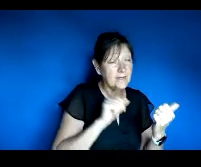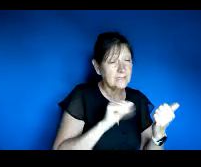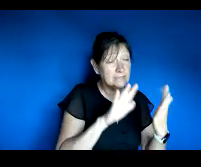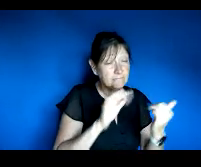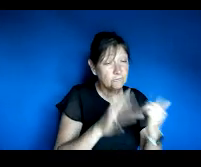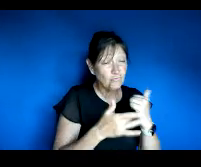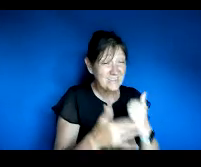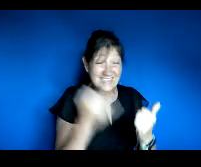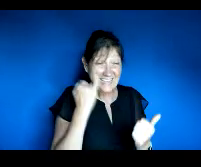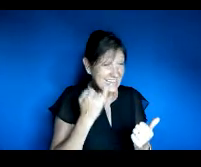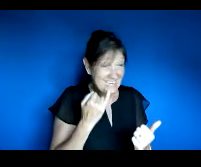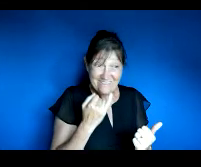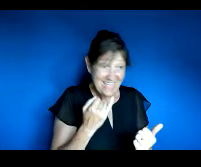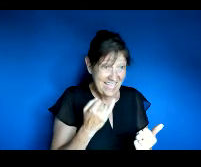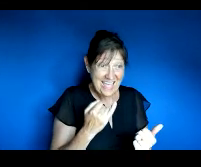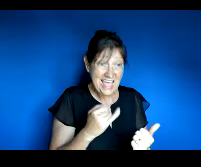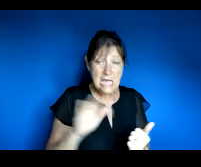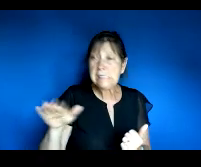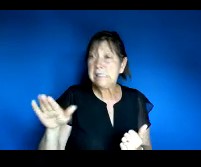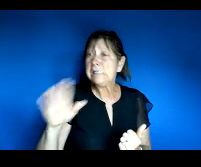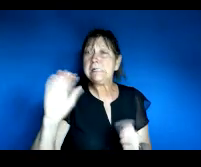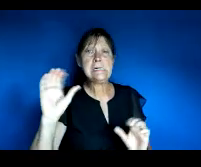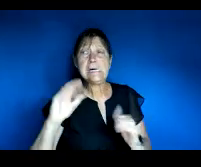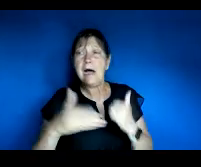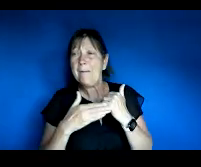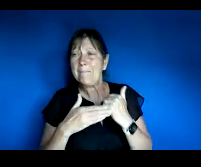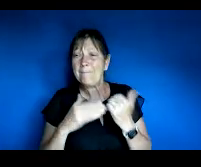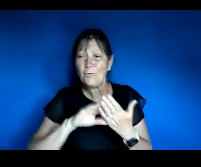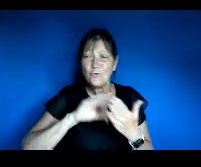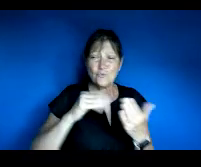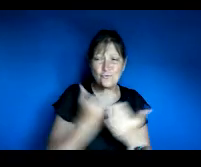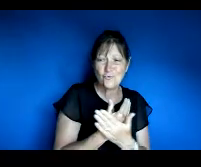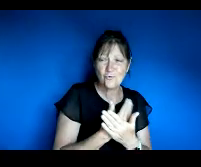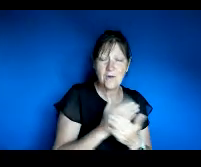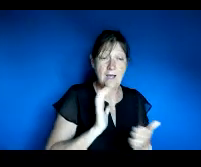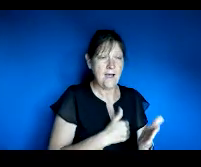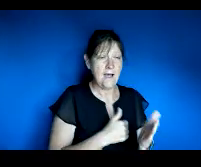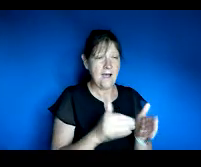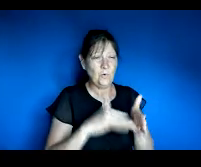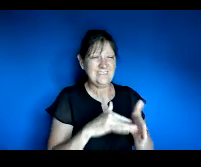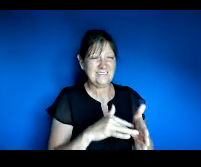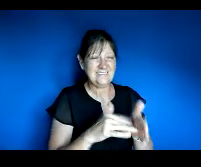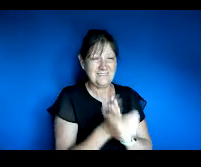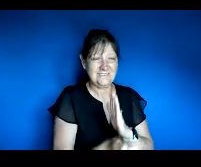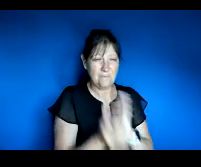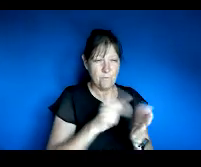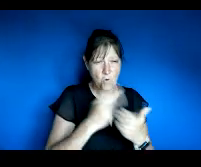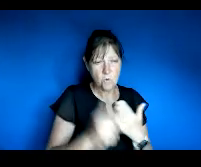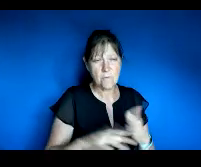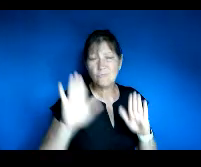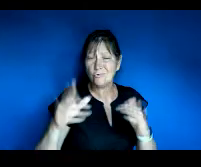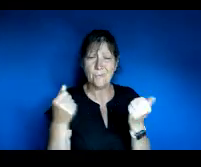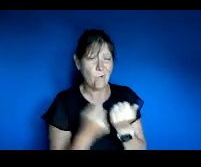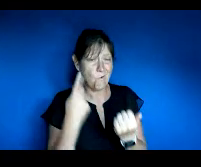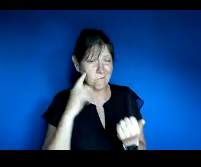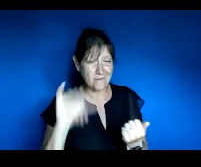that you seek help to try to learn some new strategies. And again, the Study Skills program with Tutoring Center is a great resource for that, 'cause it's just, you know,